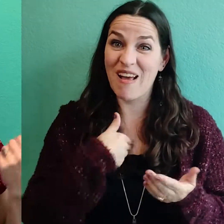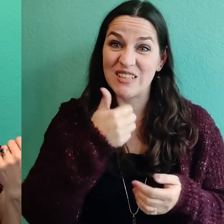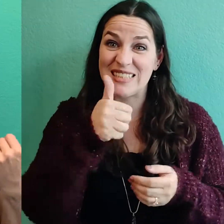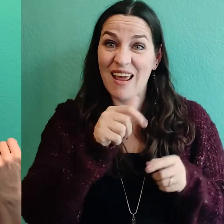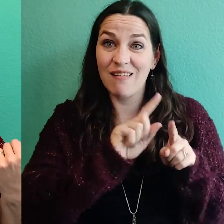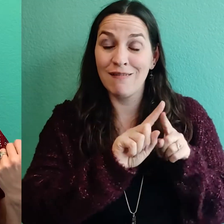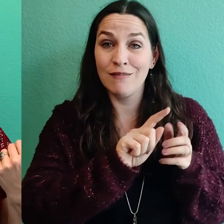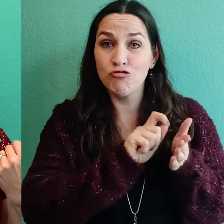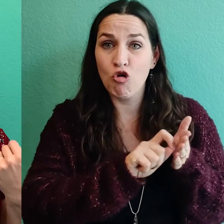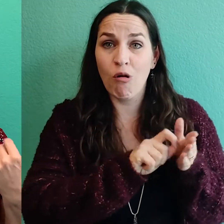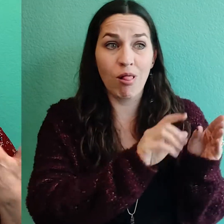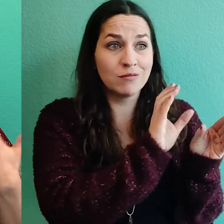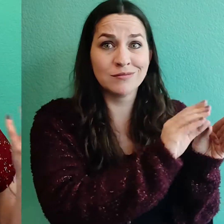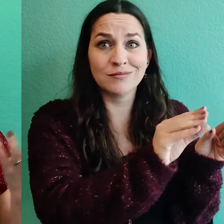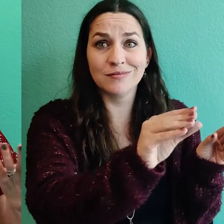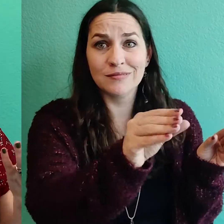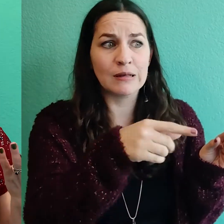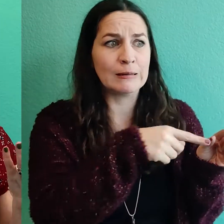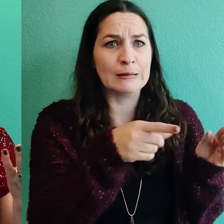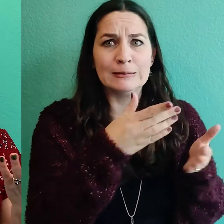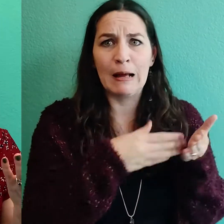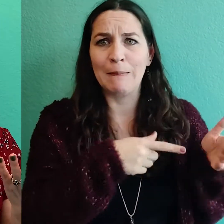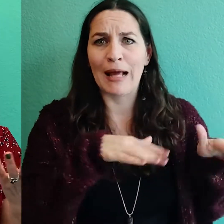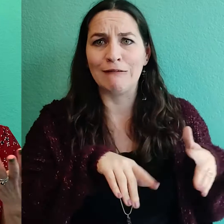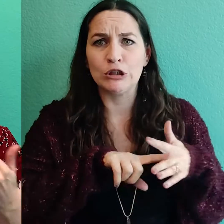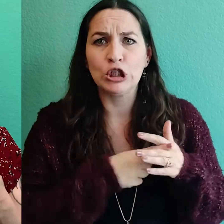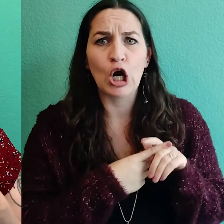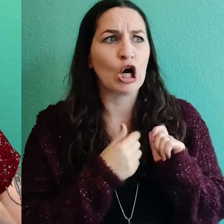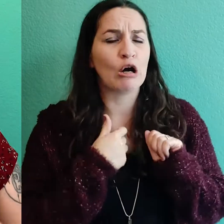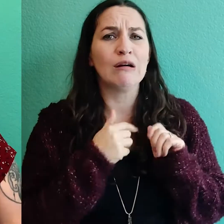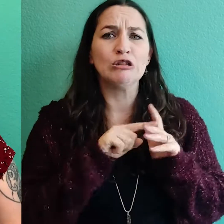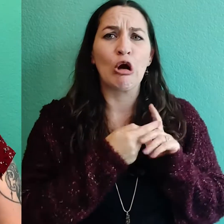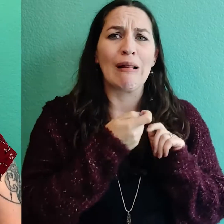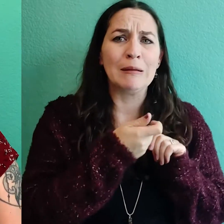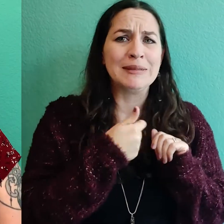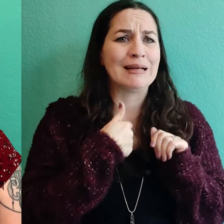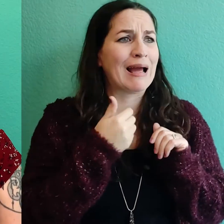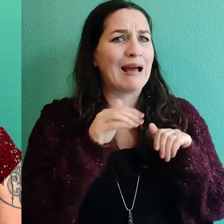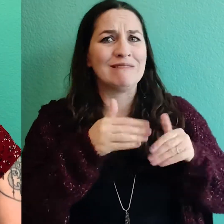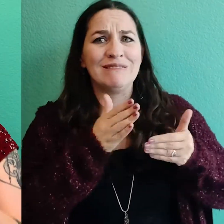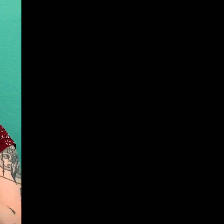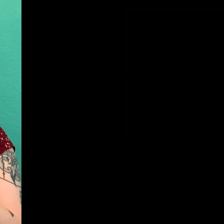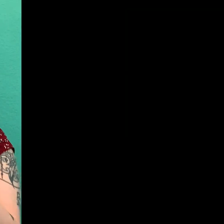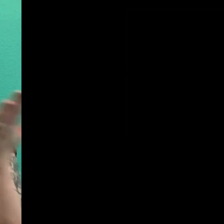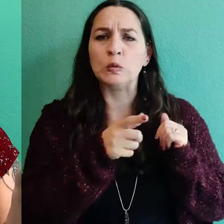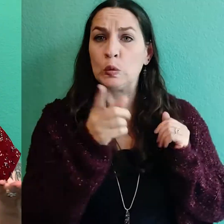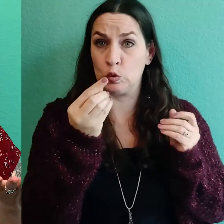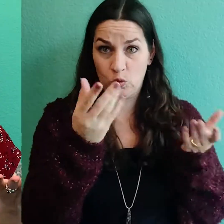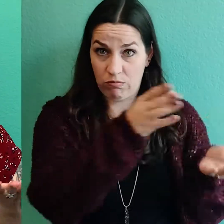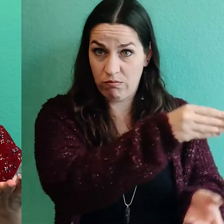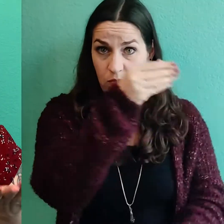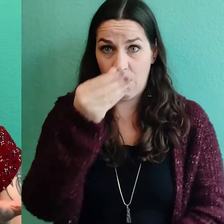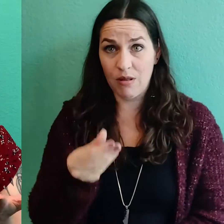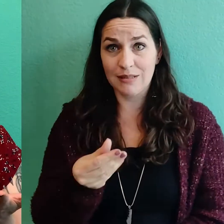that you have sitting on your shelf that hasn't been opened or started yet because you're too worried about it. I'm going to open it to the very middle and I'm